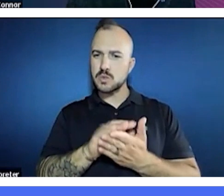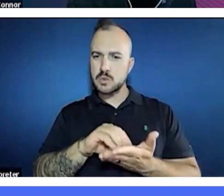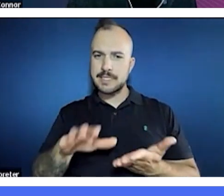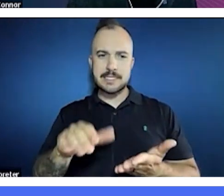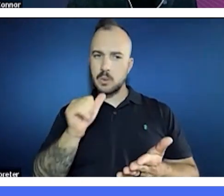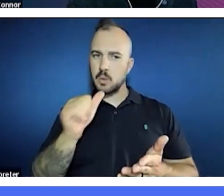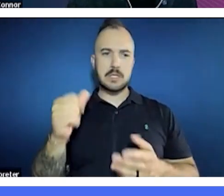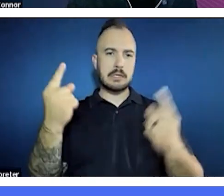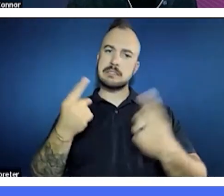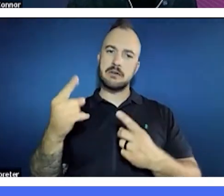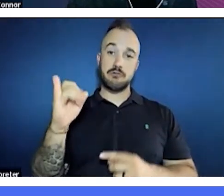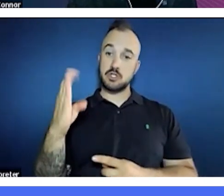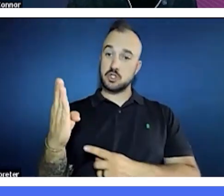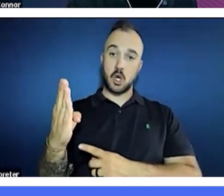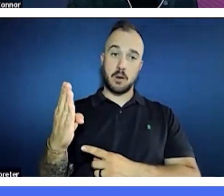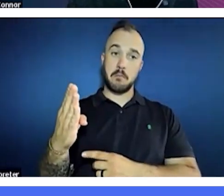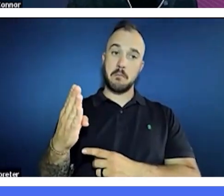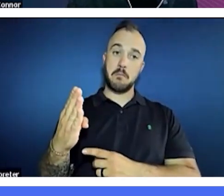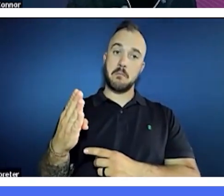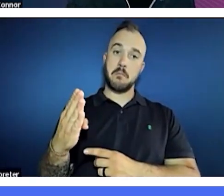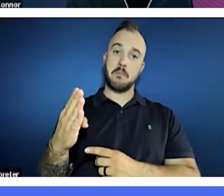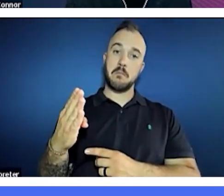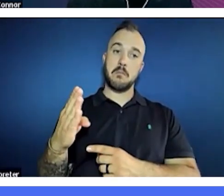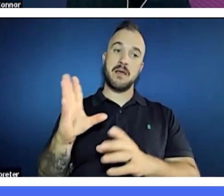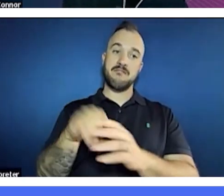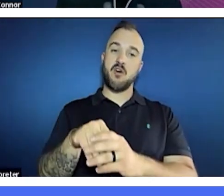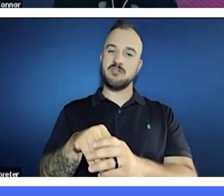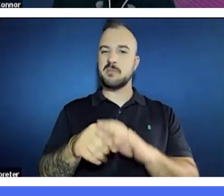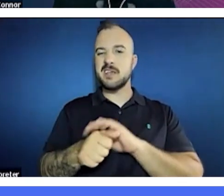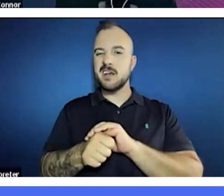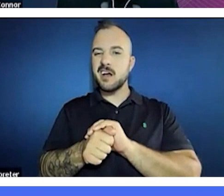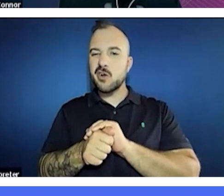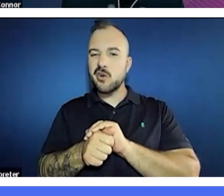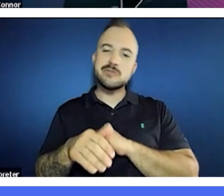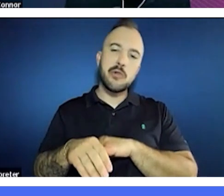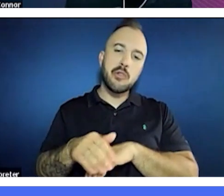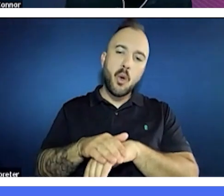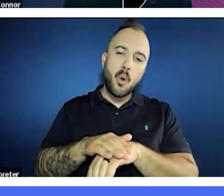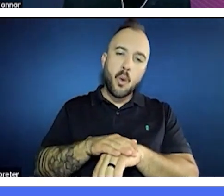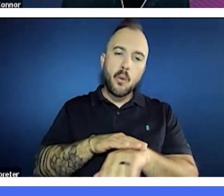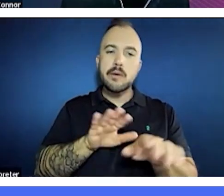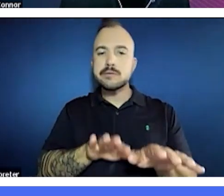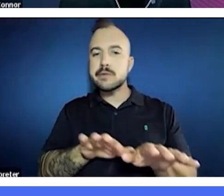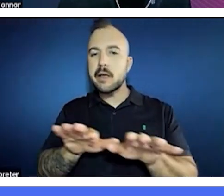for a job that involves being a tortoise." Somebody who's slow and steady, "because they have failed